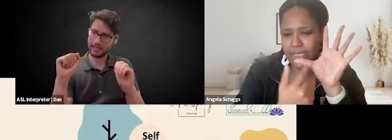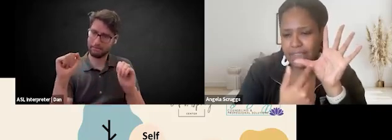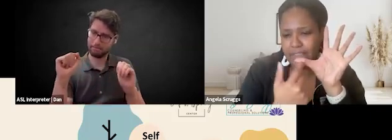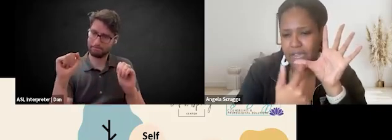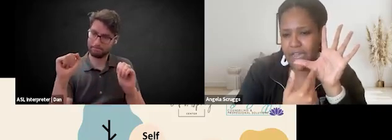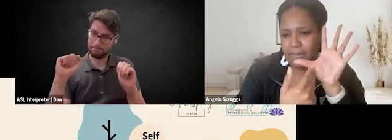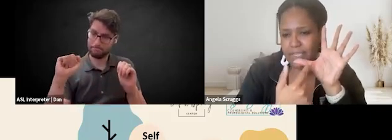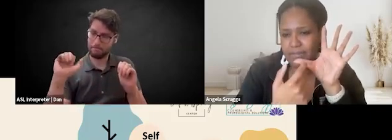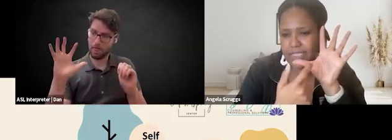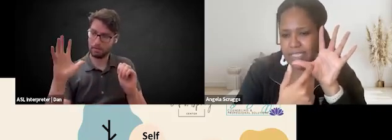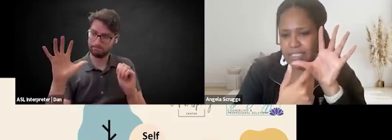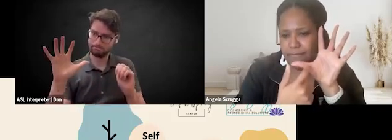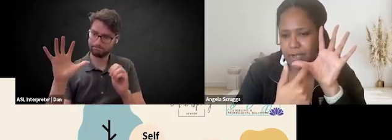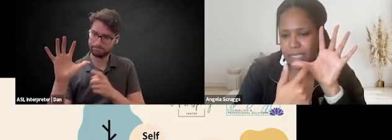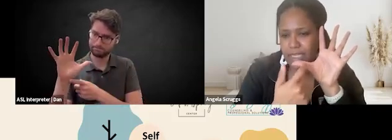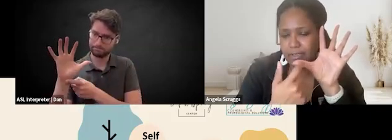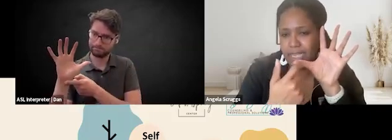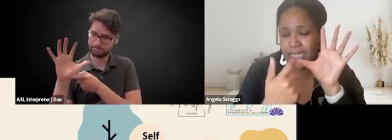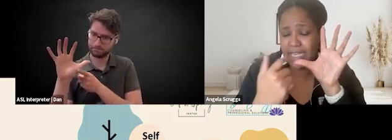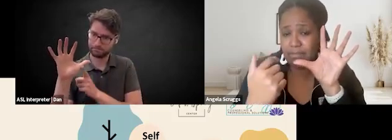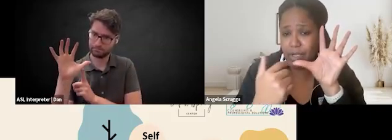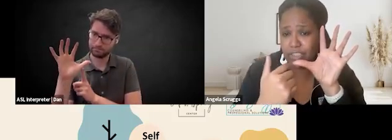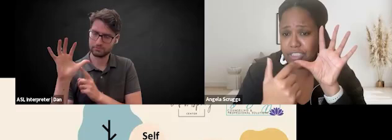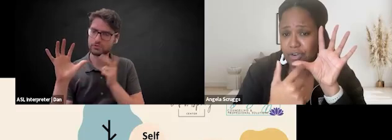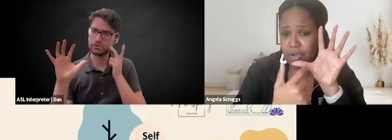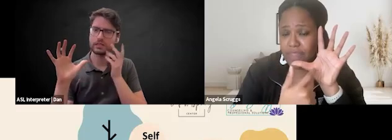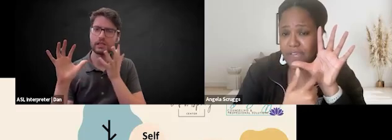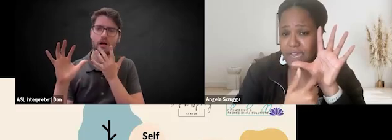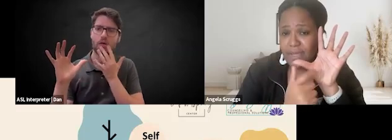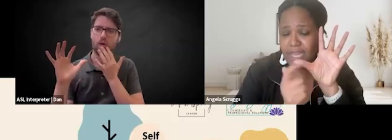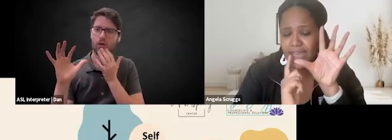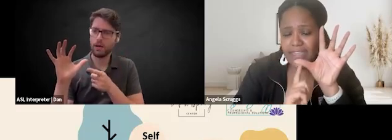and you can look at the thumb, you see the different color and emotions that are on the thumb.